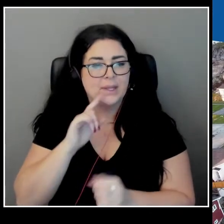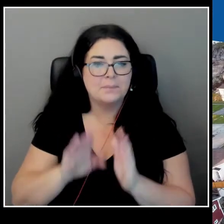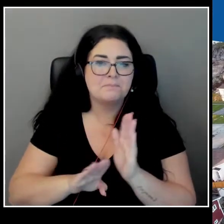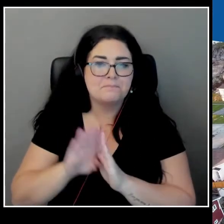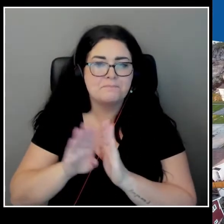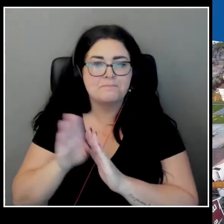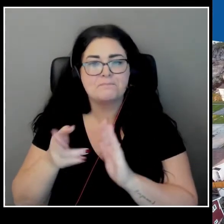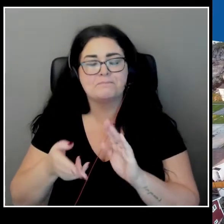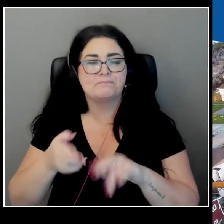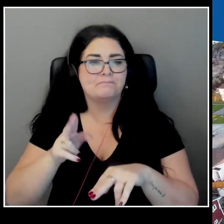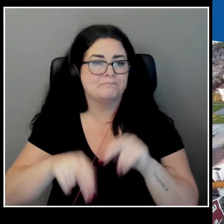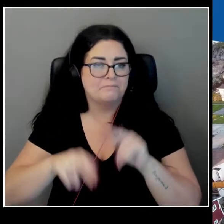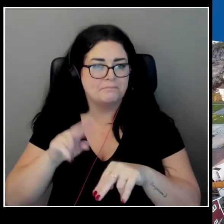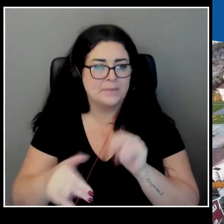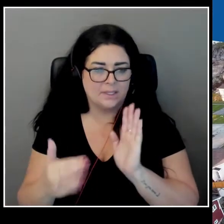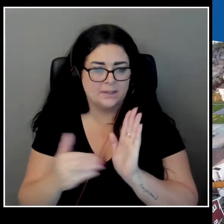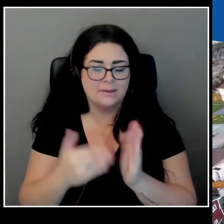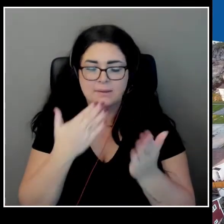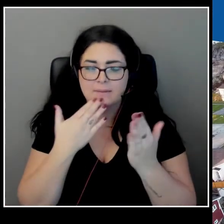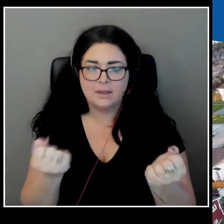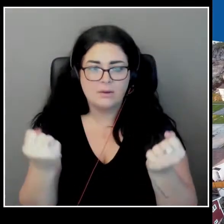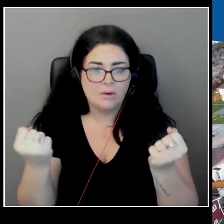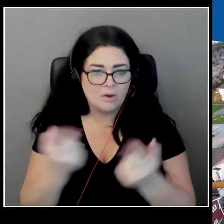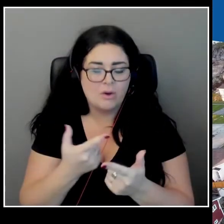Thank you to all who have been a part of the process.